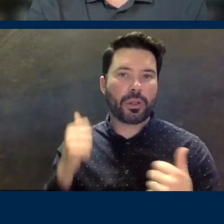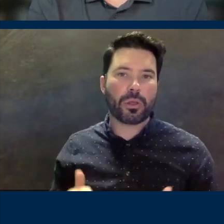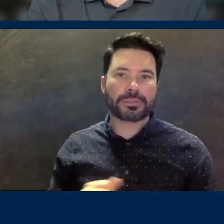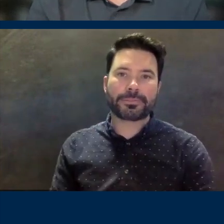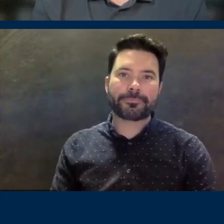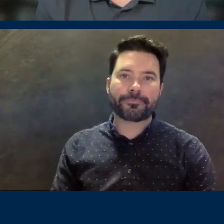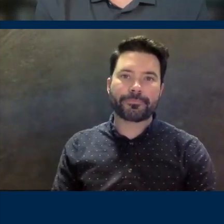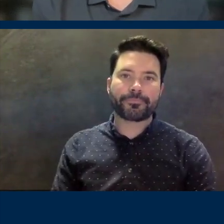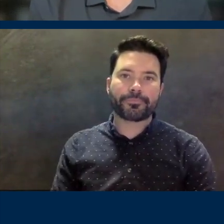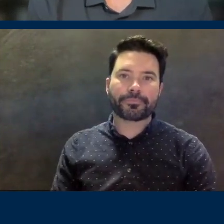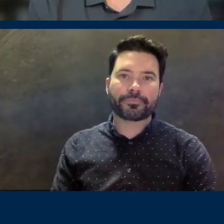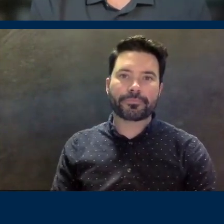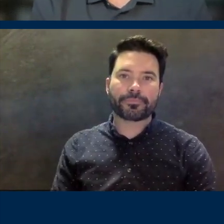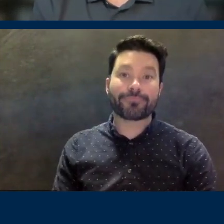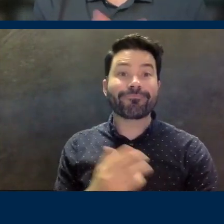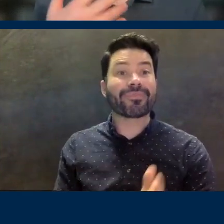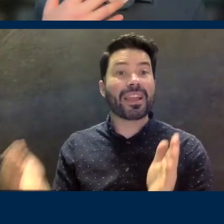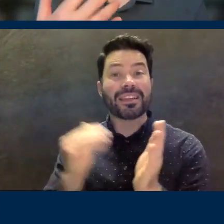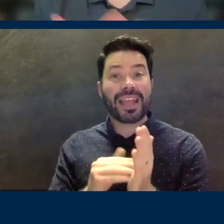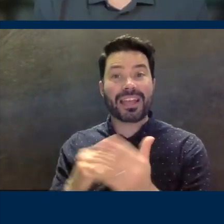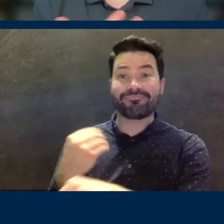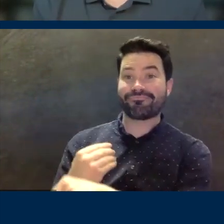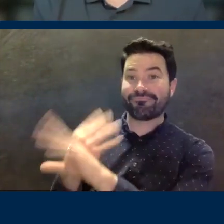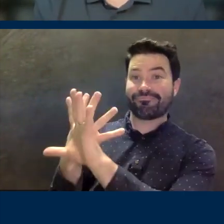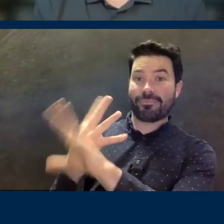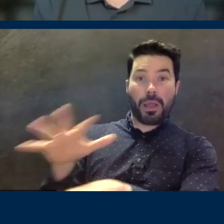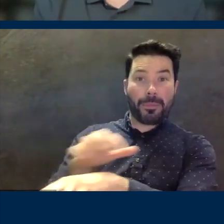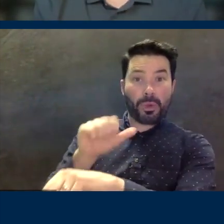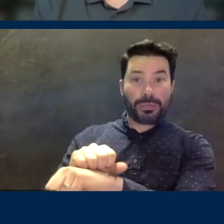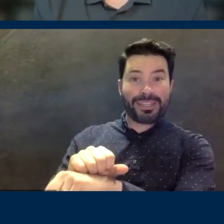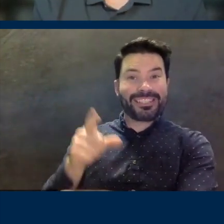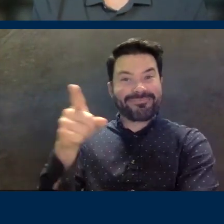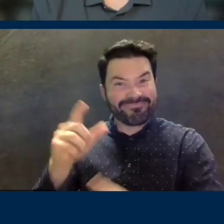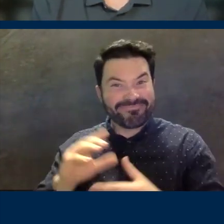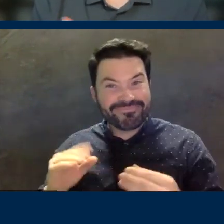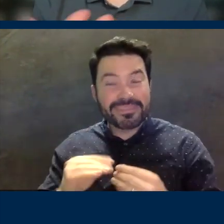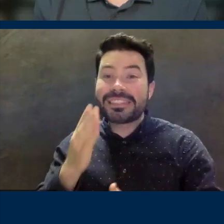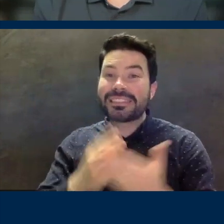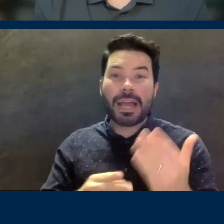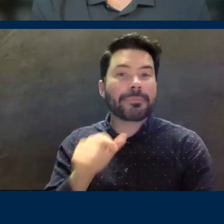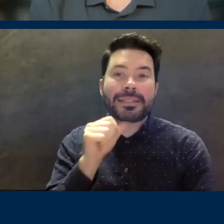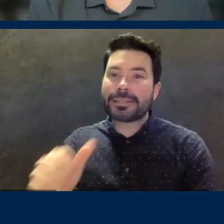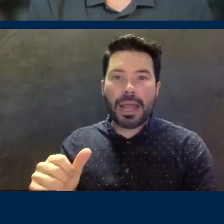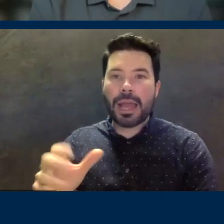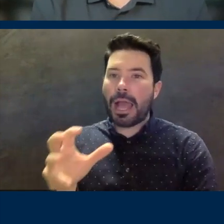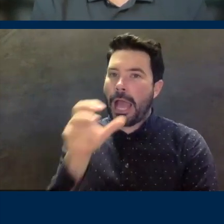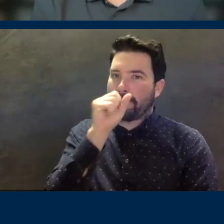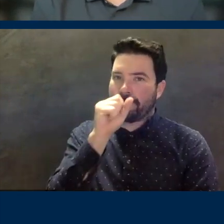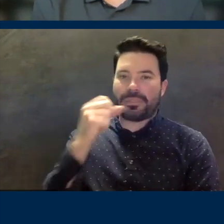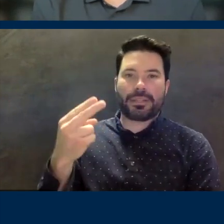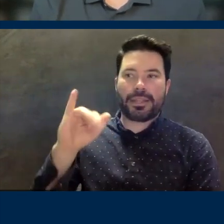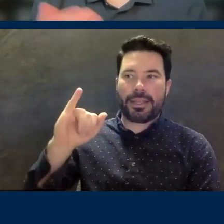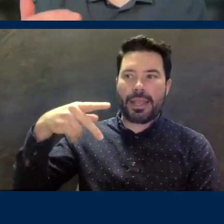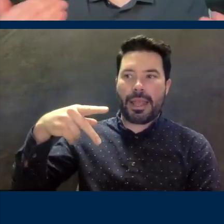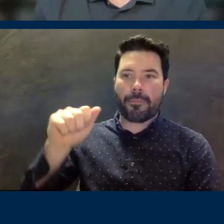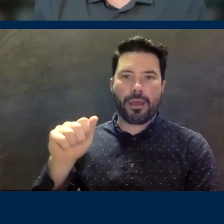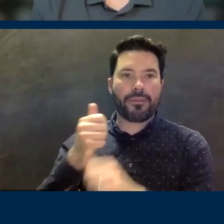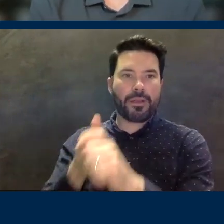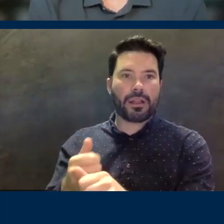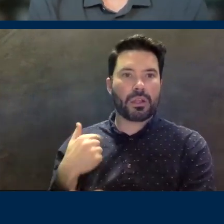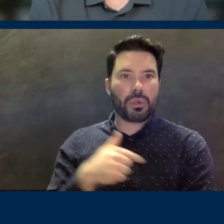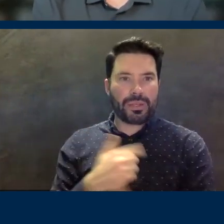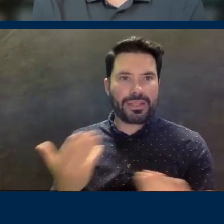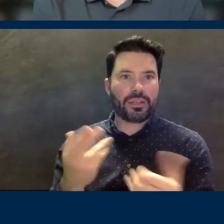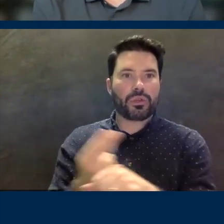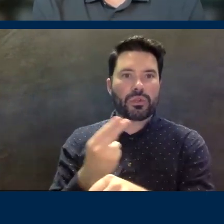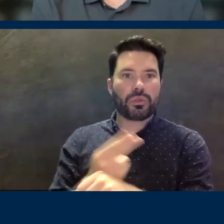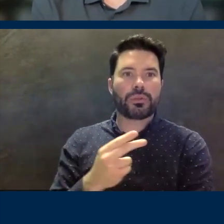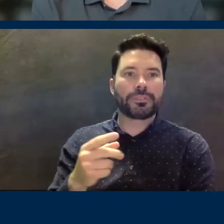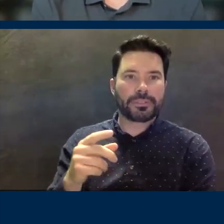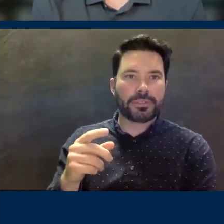And again, virtual visits we heard Some of them are not HIPAA compliant. We here use Zoom health, which is a secure HIPAA compliant Zoom Platform.